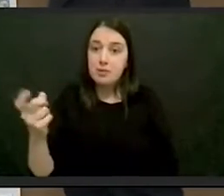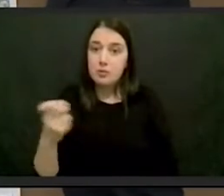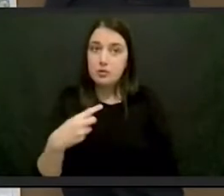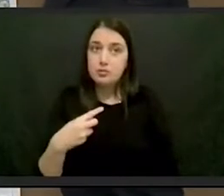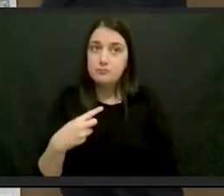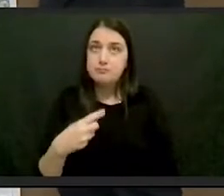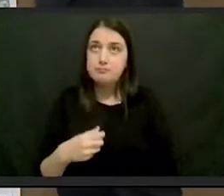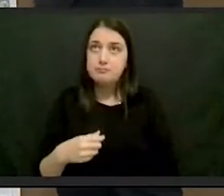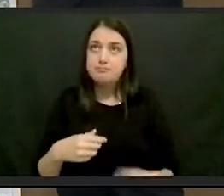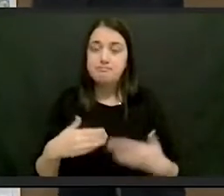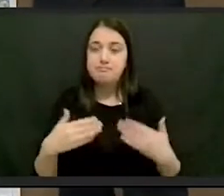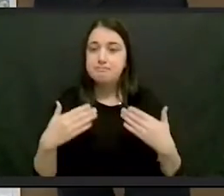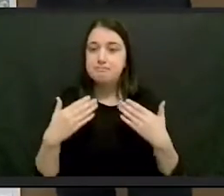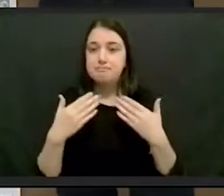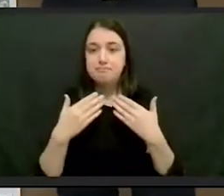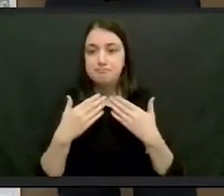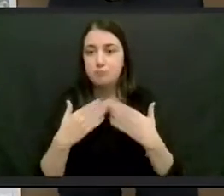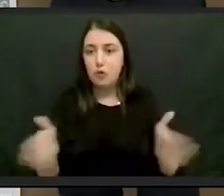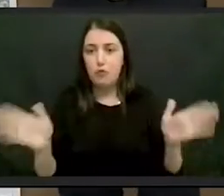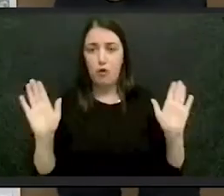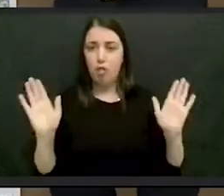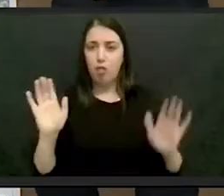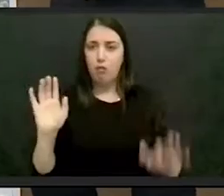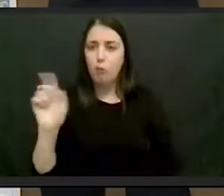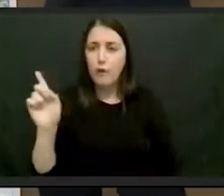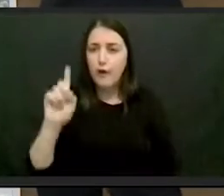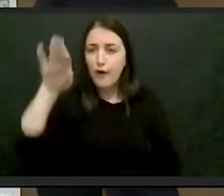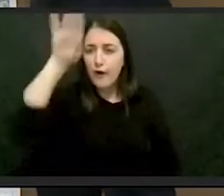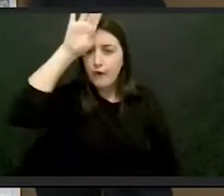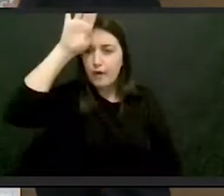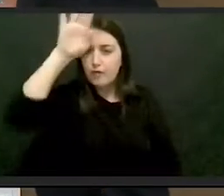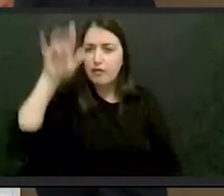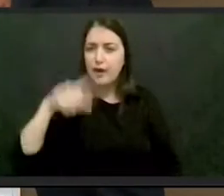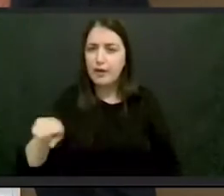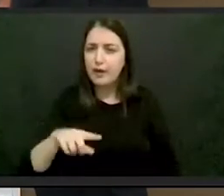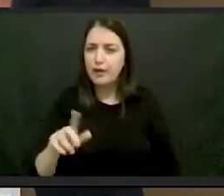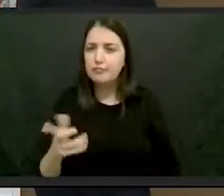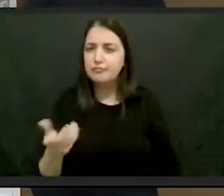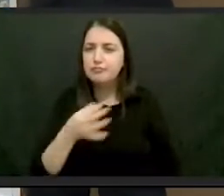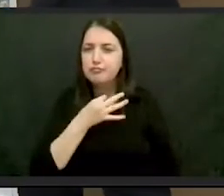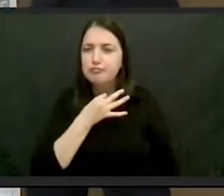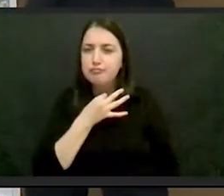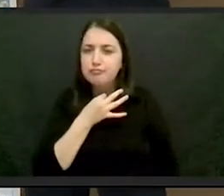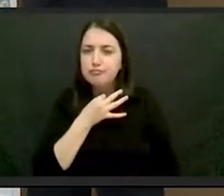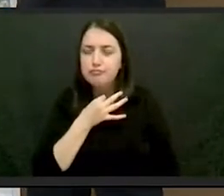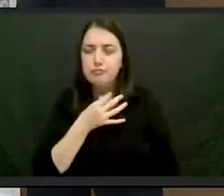where most of the firefighters are working and the staffing on the southern zone of the fire. I will tell you out this way here,